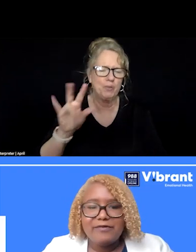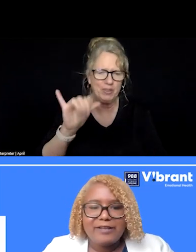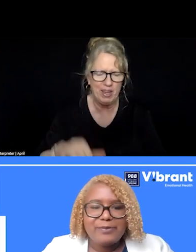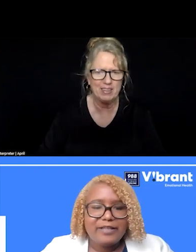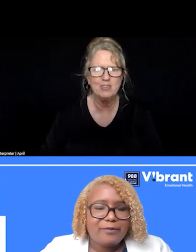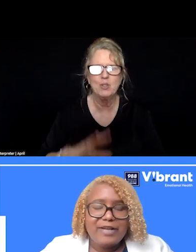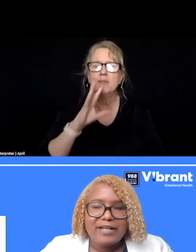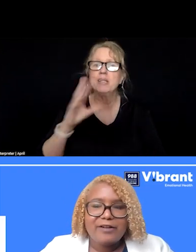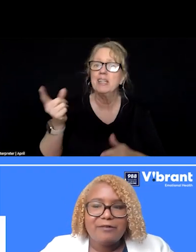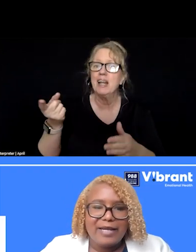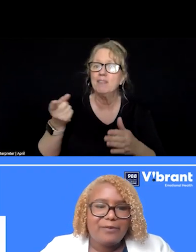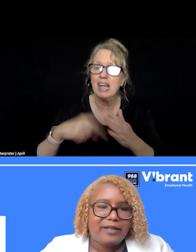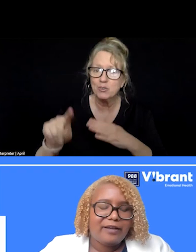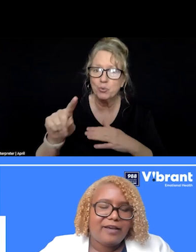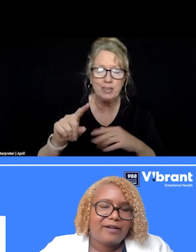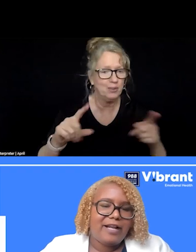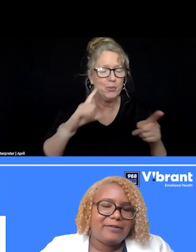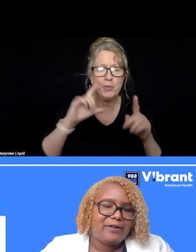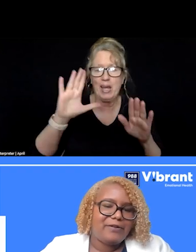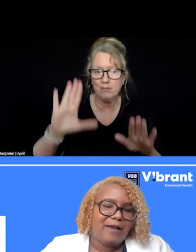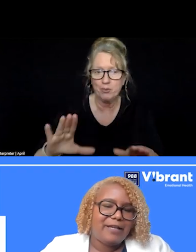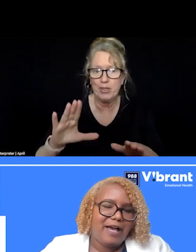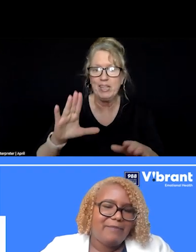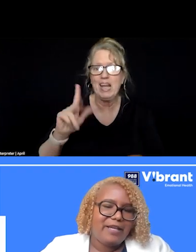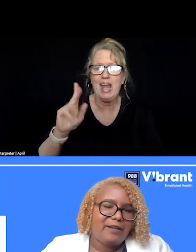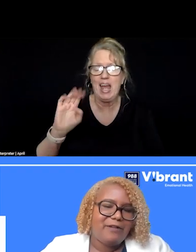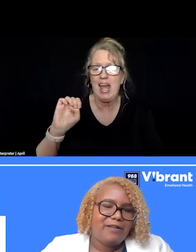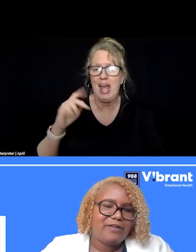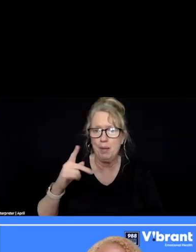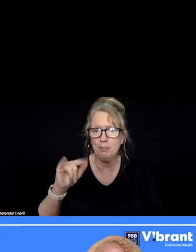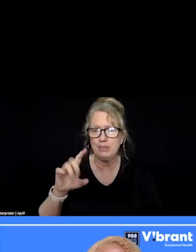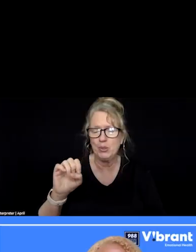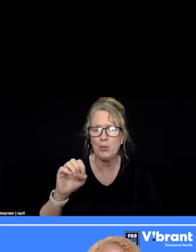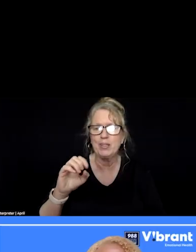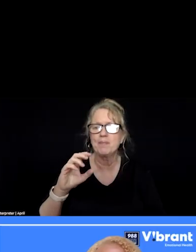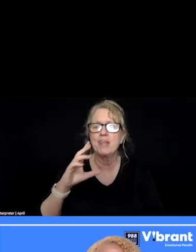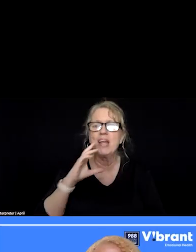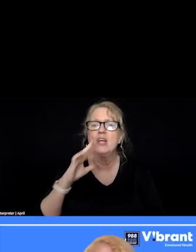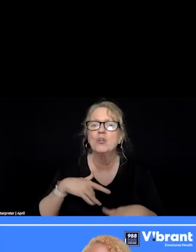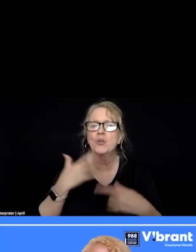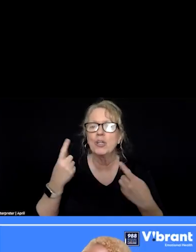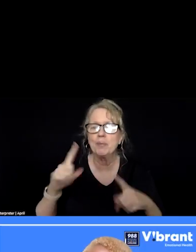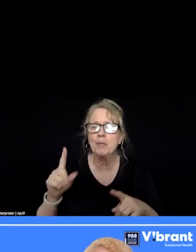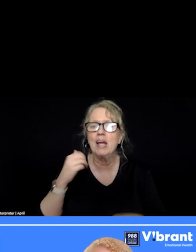SPEAKING OF NEXT WEEK, WE HAVE A GREAT EPISODE COMING UP. IT IS CURRENT EVENTS IMPACTING LGBTQ PEOPLE.